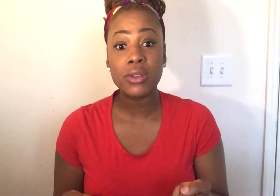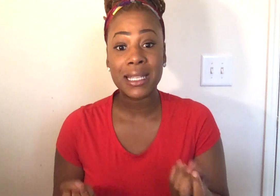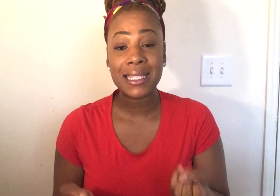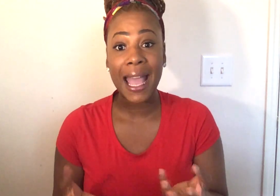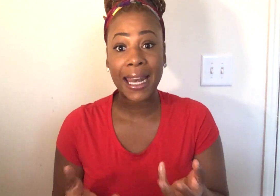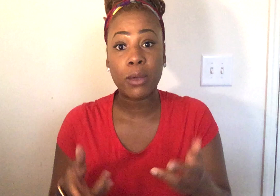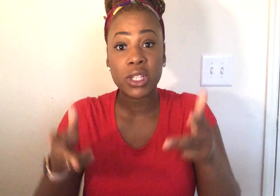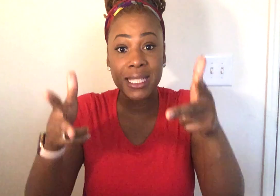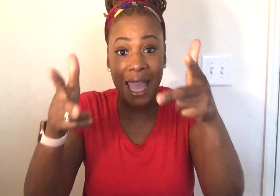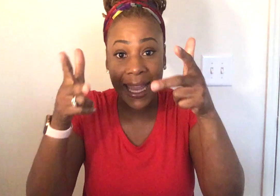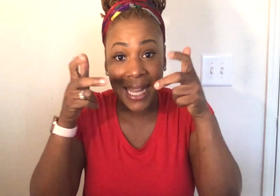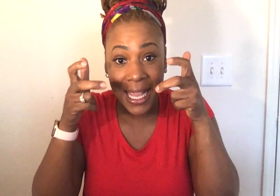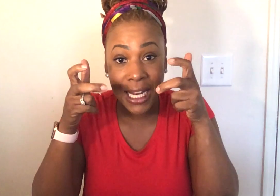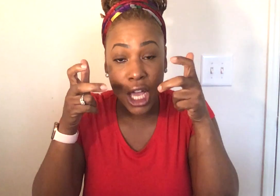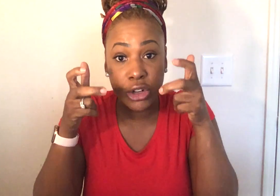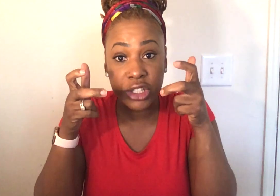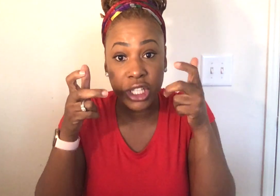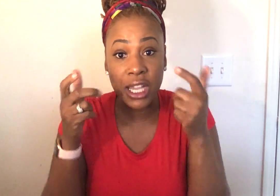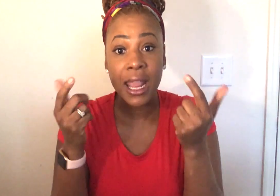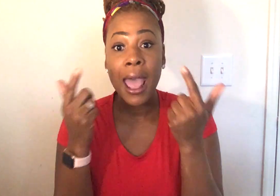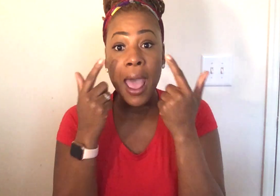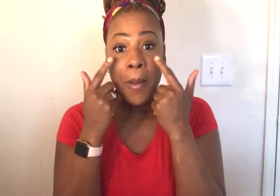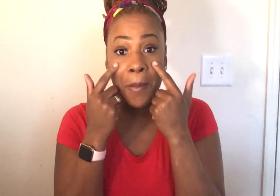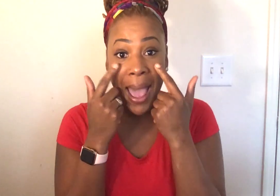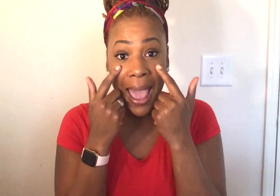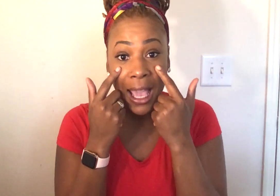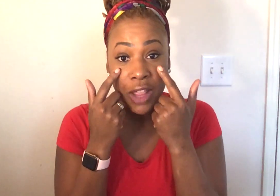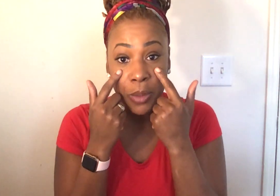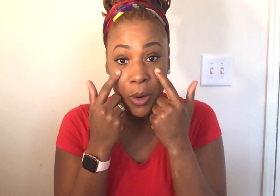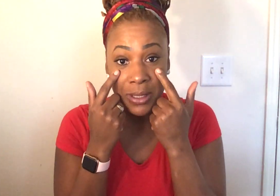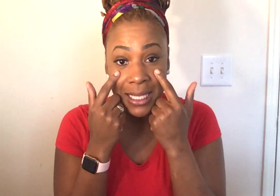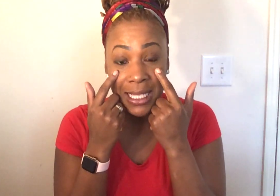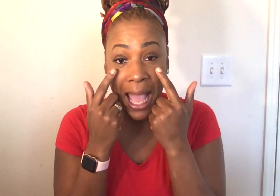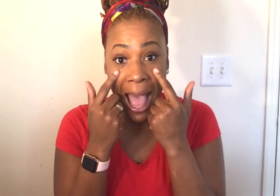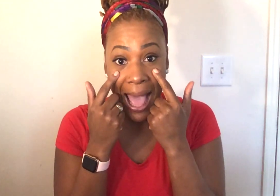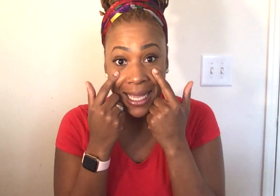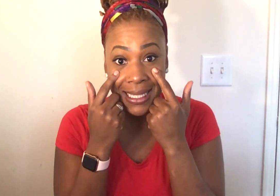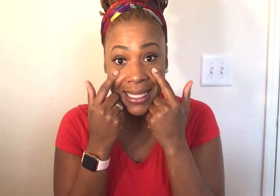sign language is taken in and understood by the person's eyes